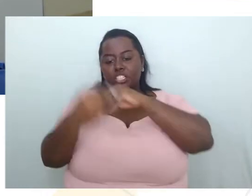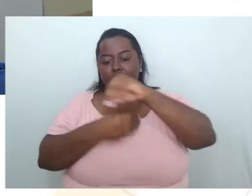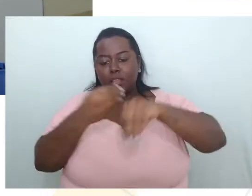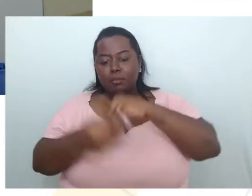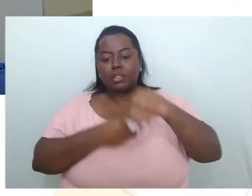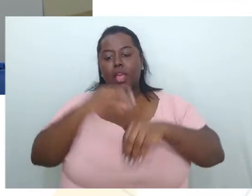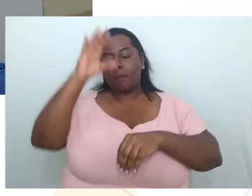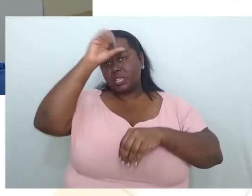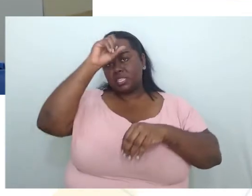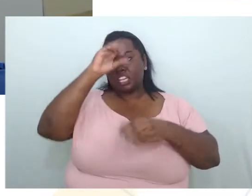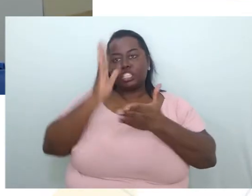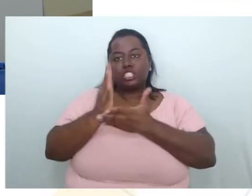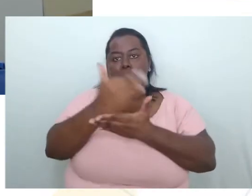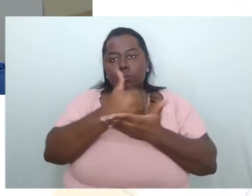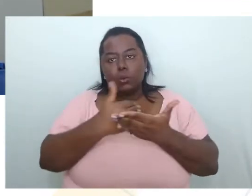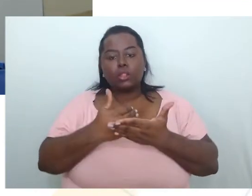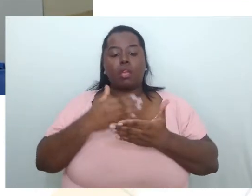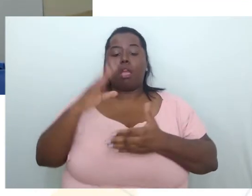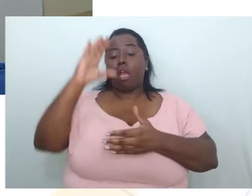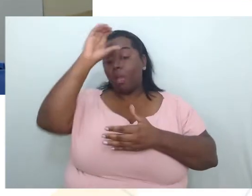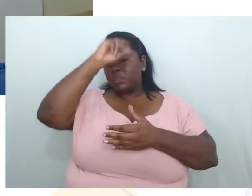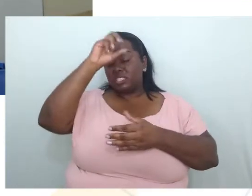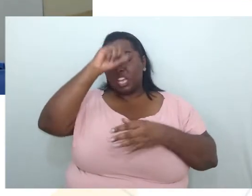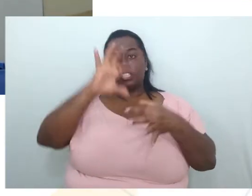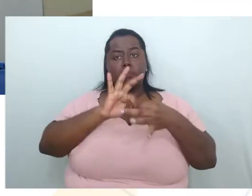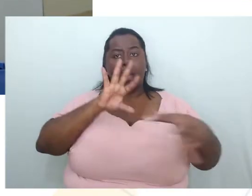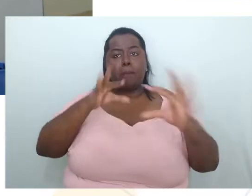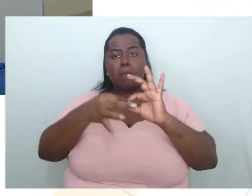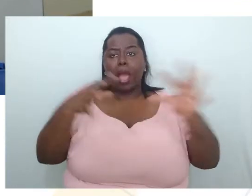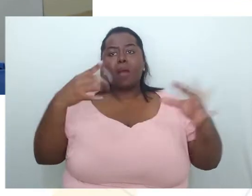even desegregated learning because it is not aggregated in a place